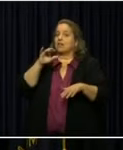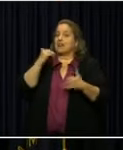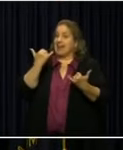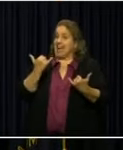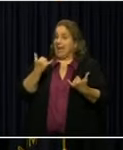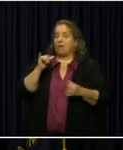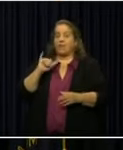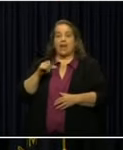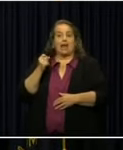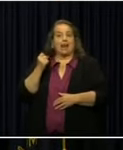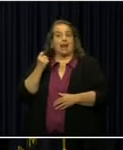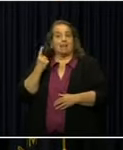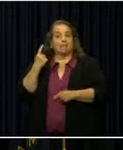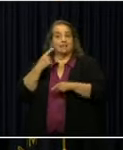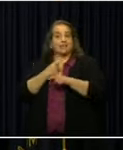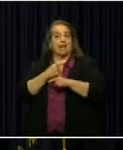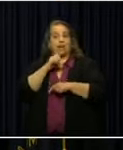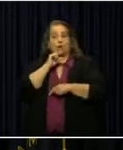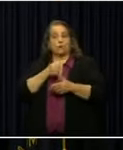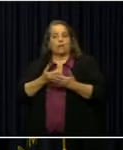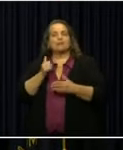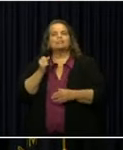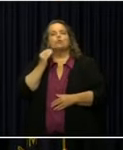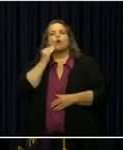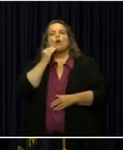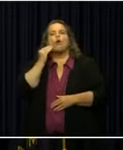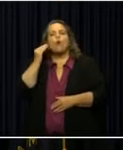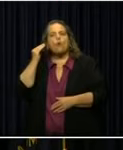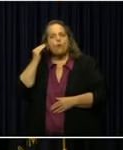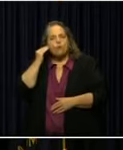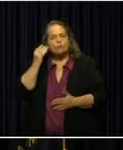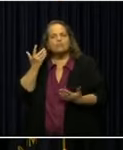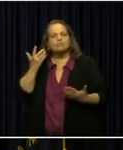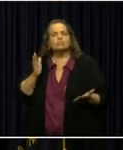EVERY COUNTY OF KENTUCKY WHETHER